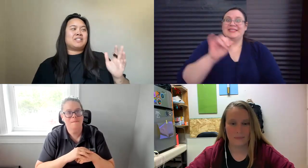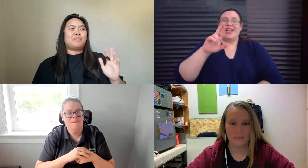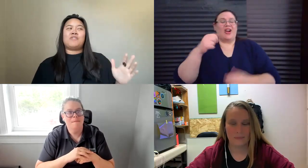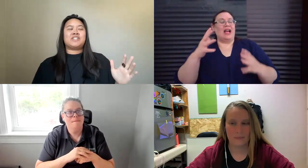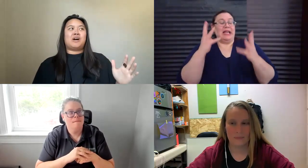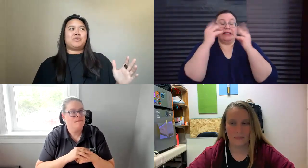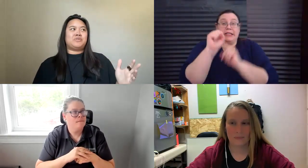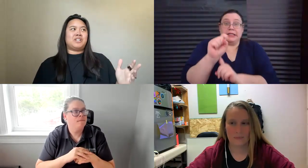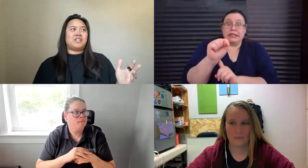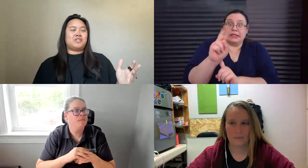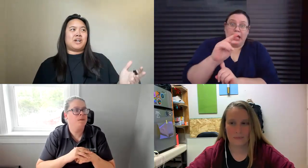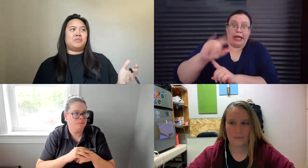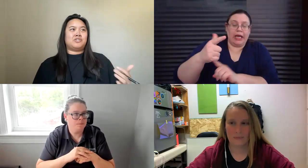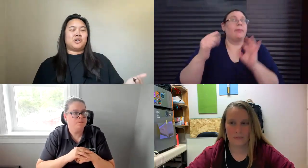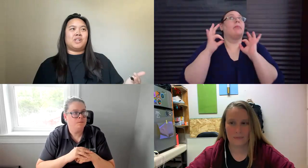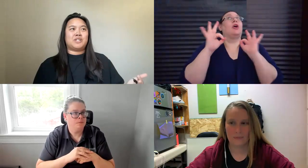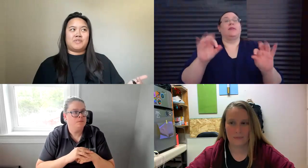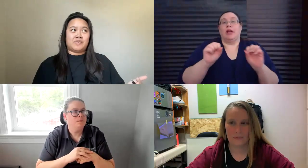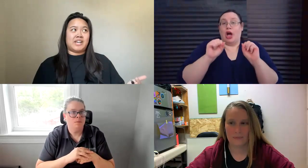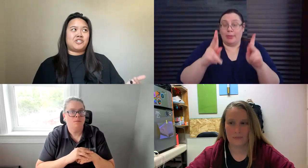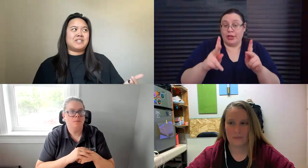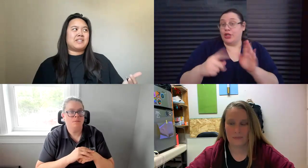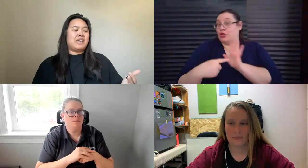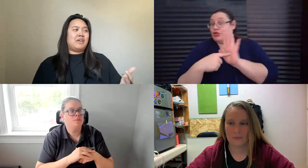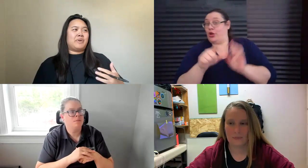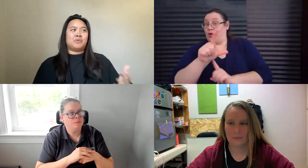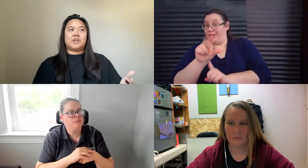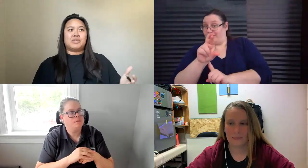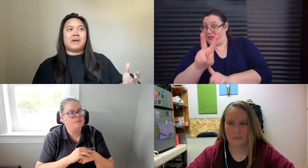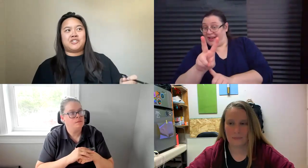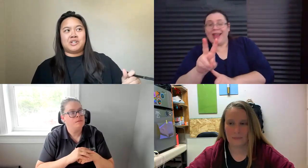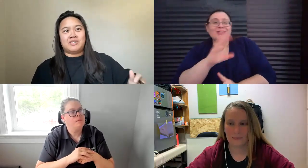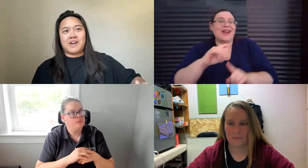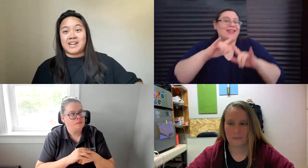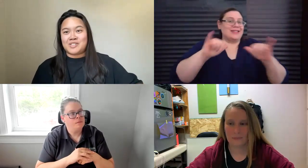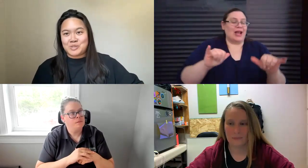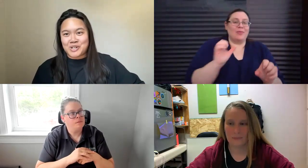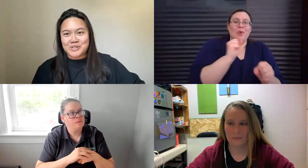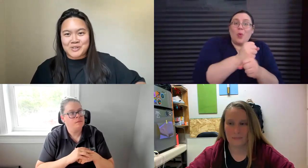This is a perfect opportunity to not only show Lost River Vacations but the work and passion of Eyeth Studio.